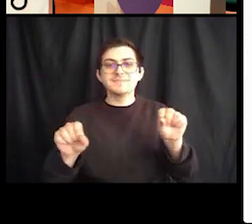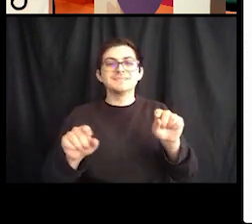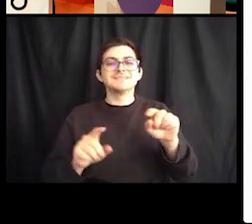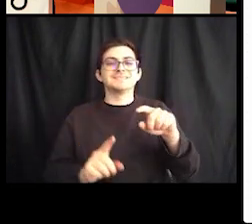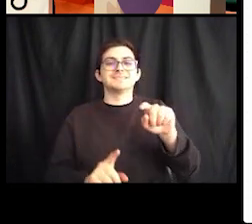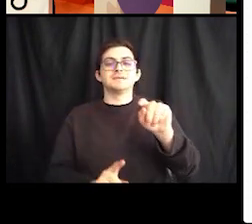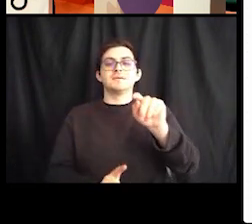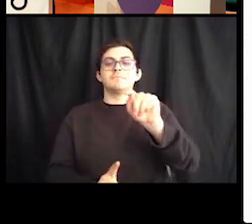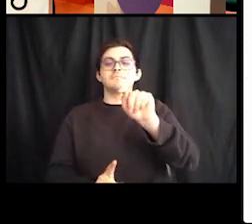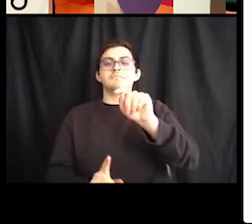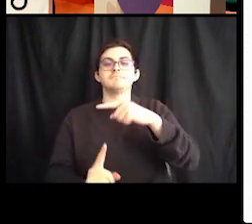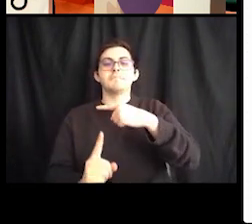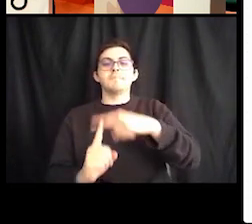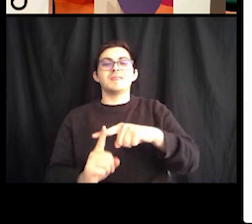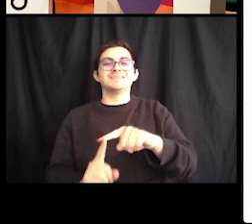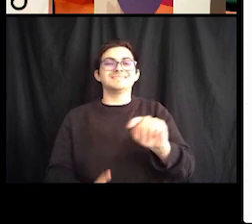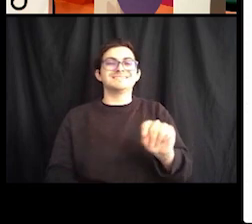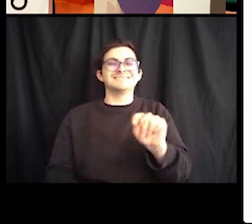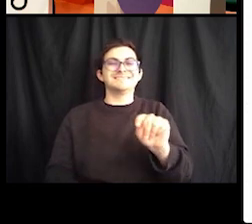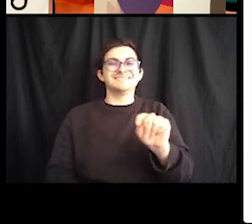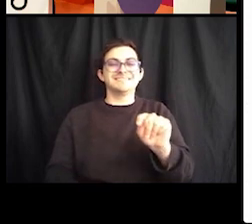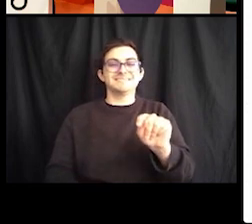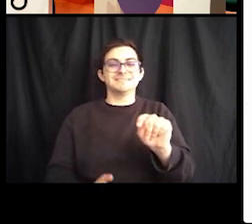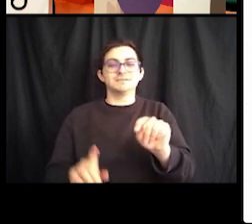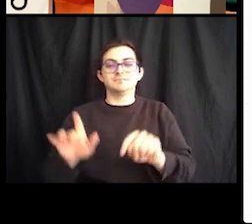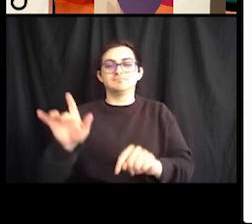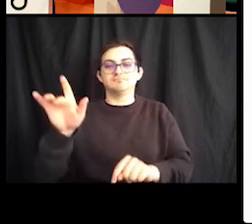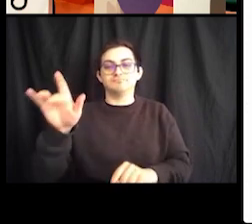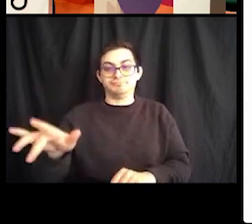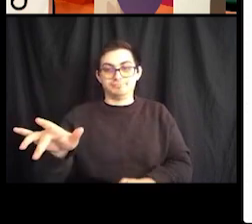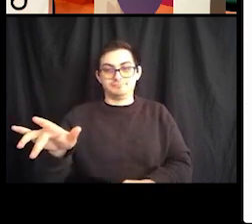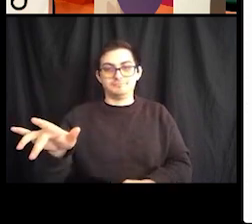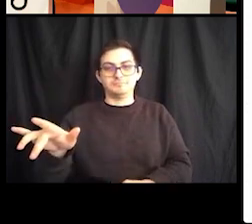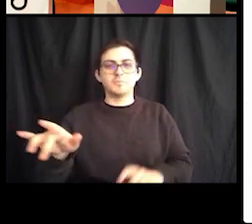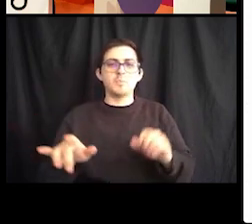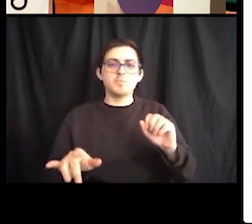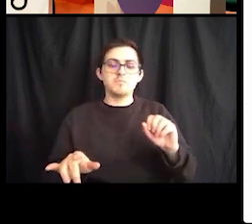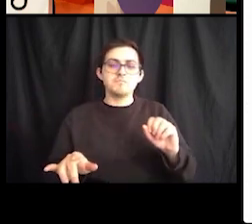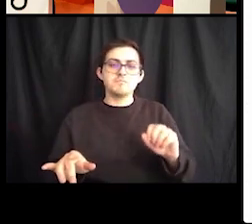And let me get some text going, maybe some background.